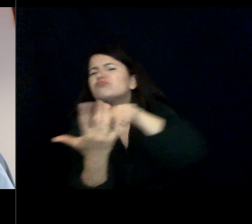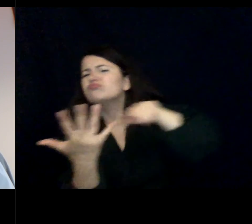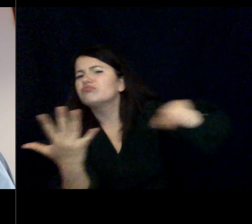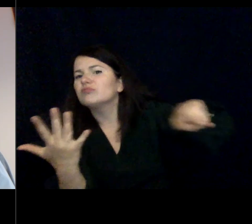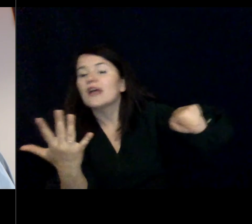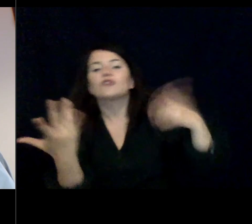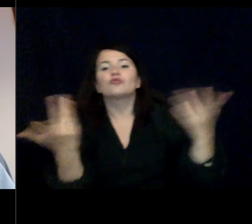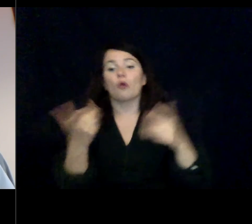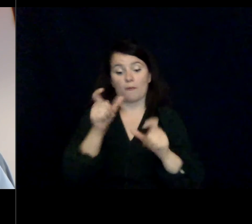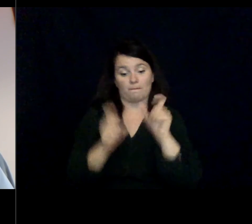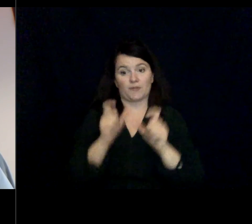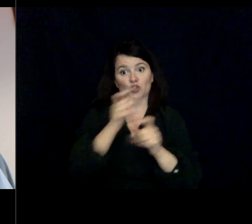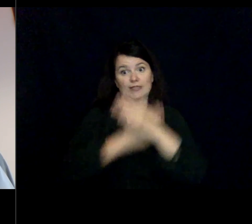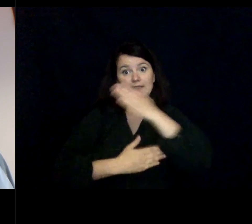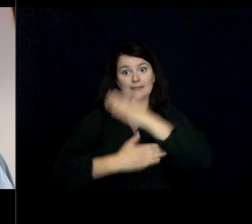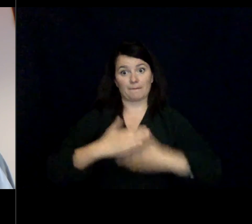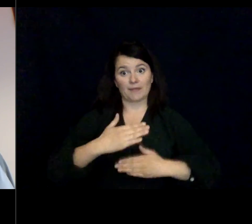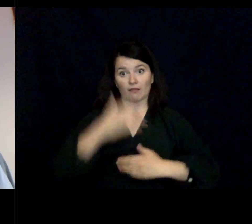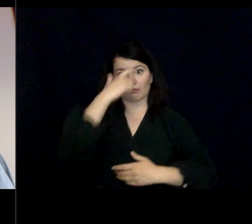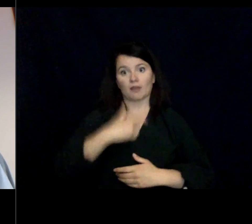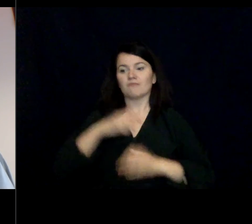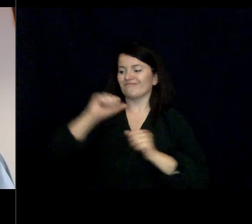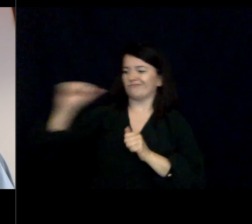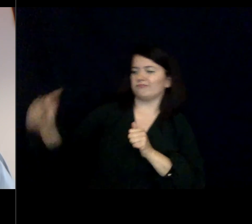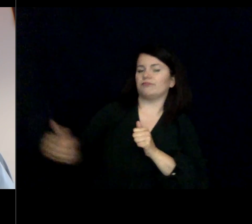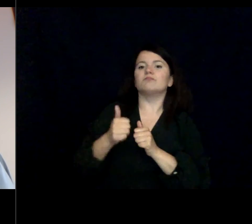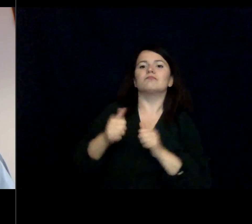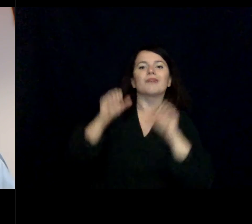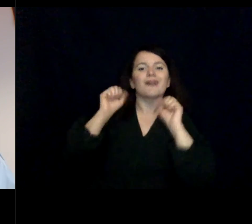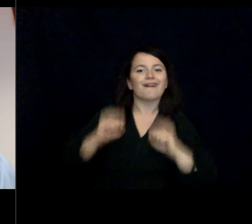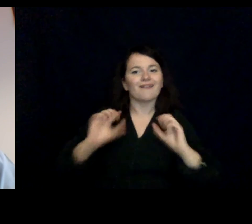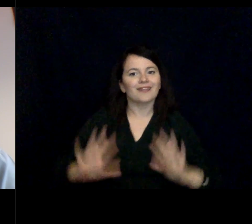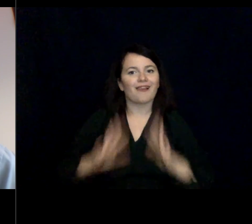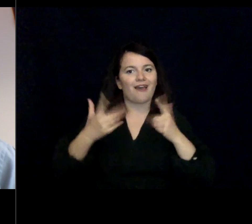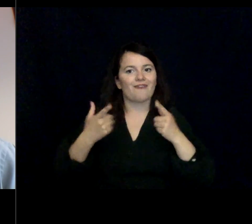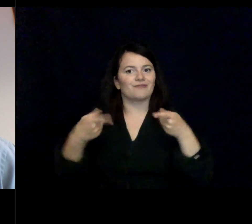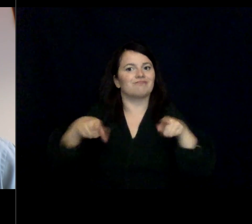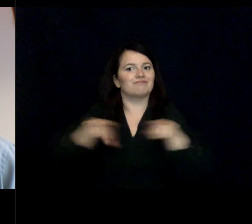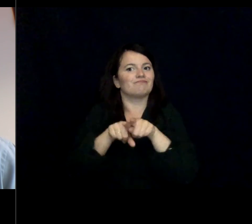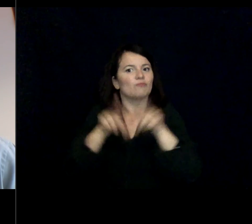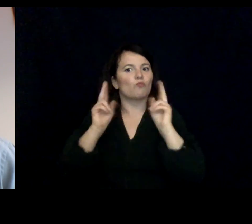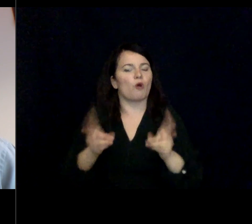I was talking about the extra cost for staff for those services.